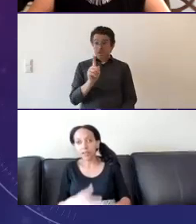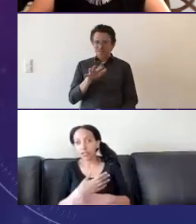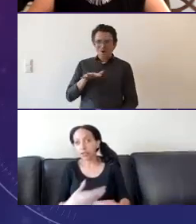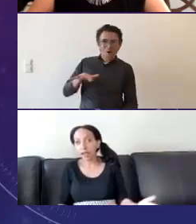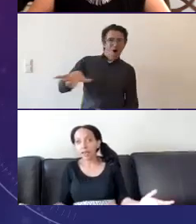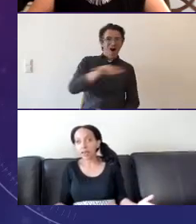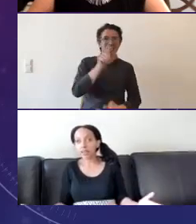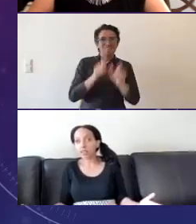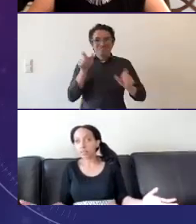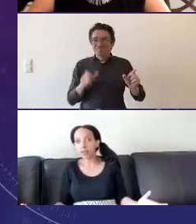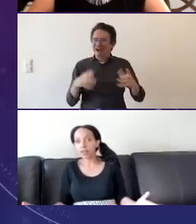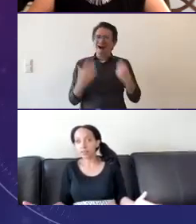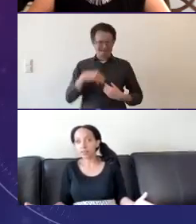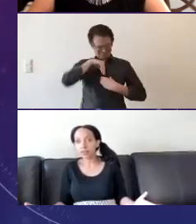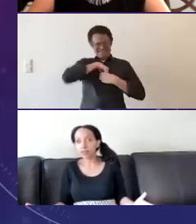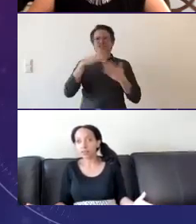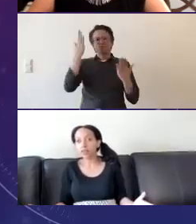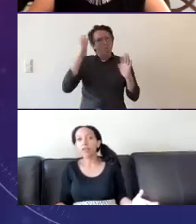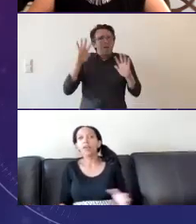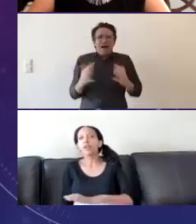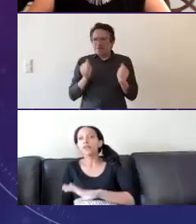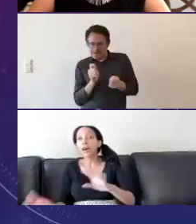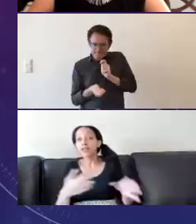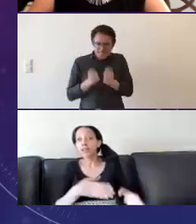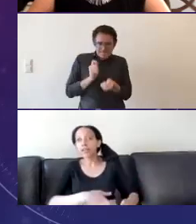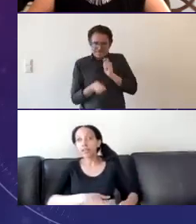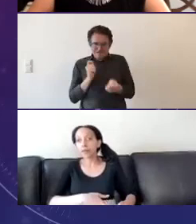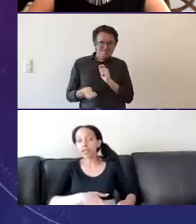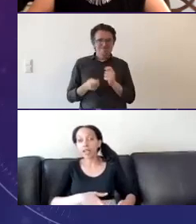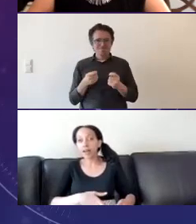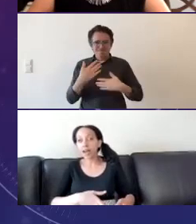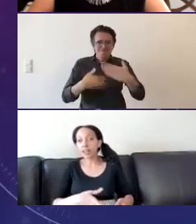don't have access to Braille computers find another way to have access to